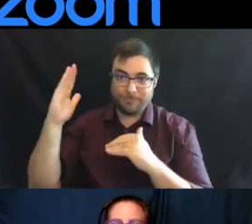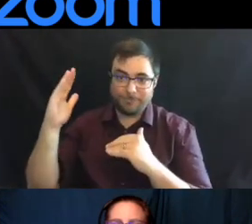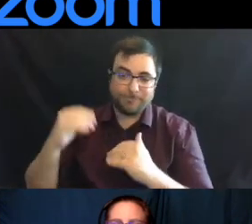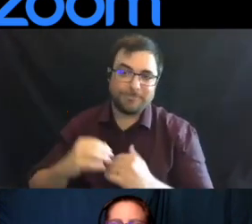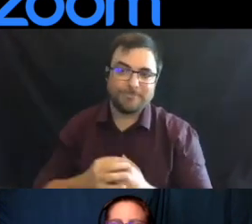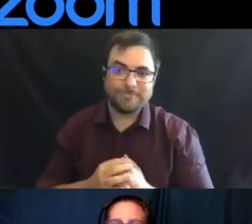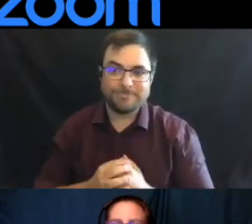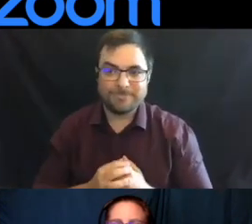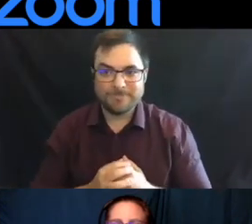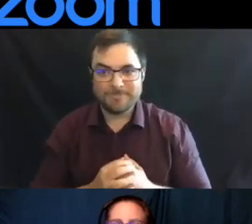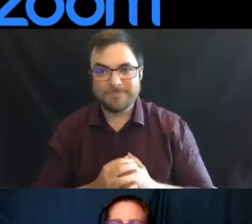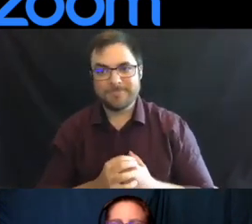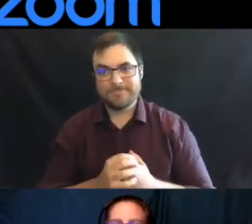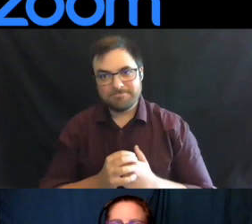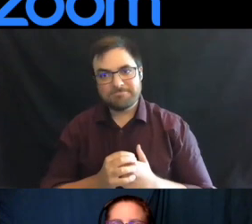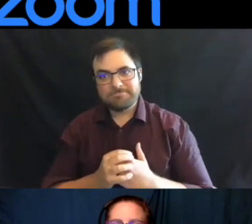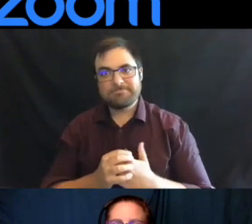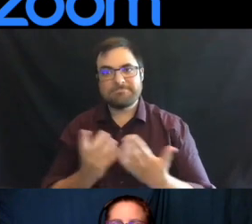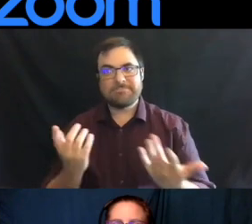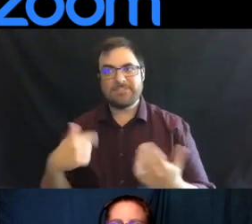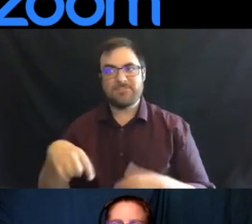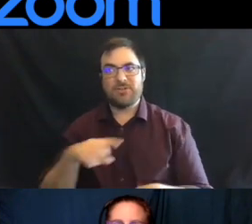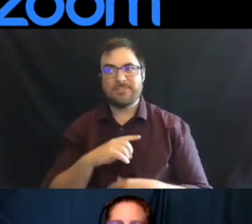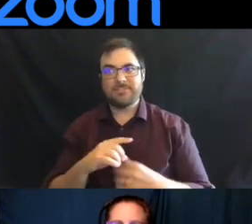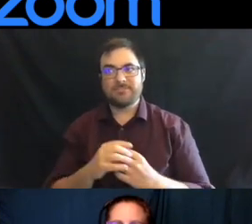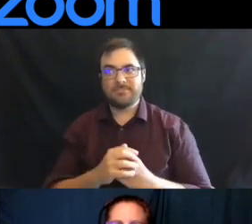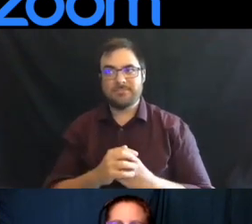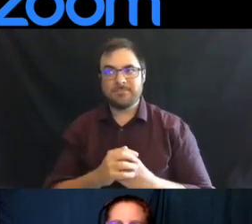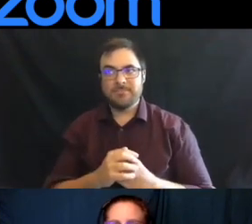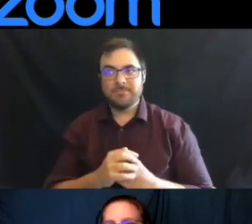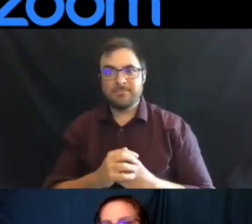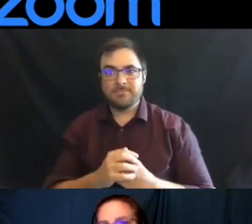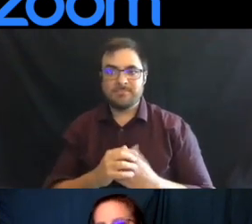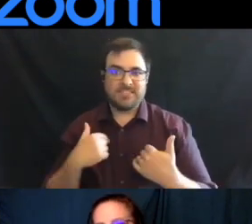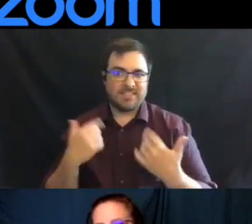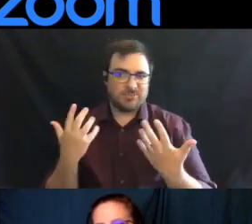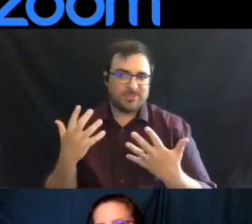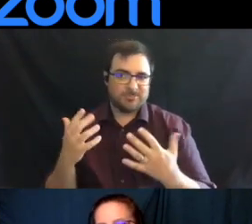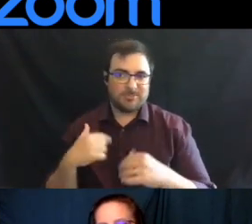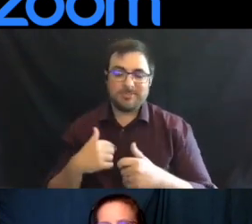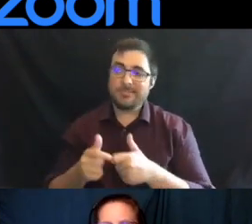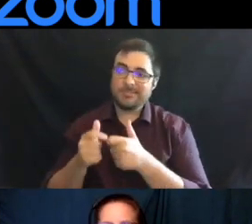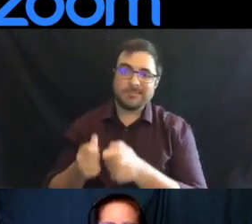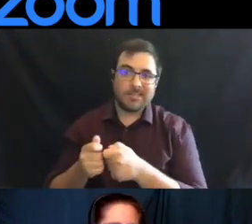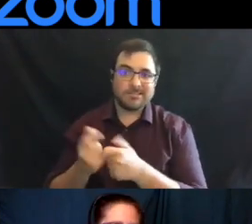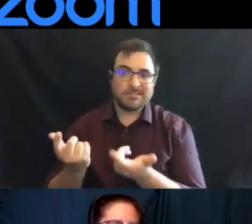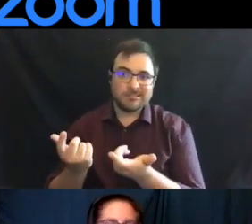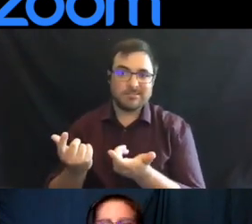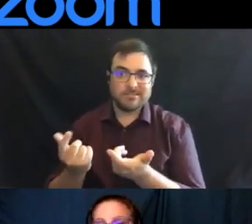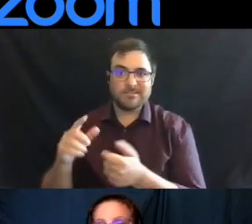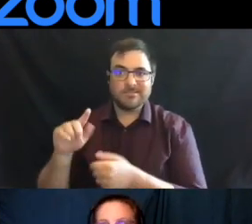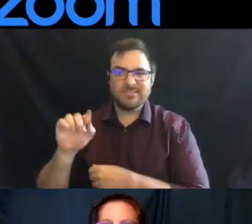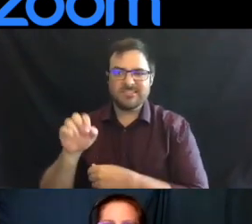so yeah I think that's about it. Texting has been very helpful so I don't know if anyone's